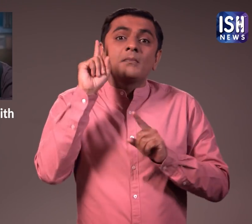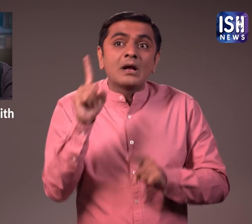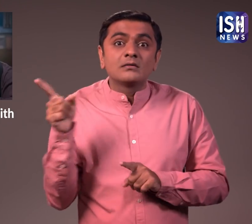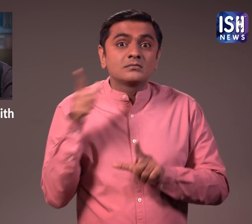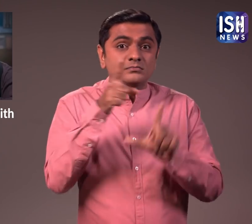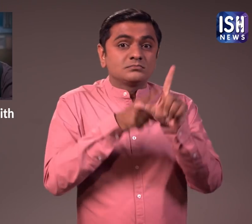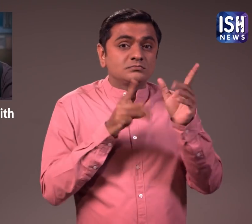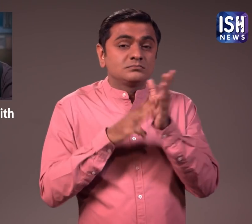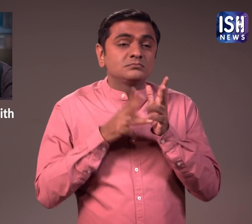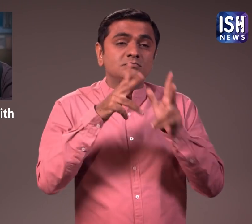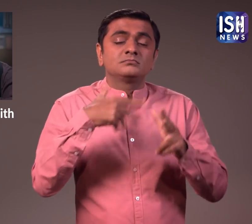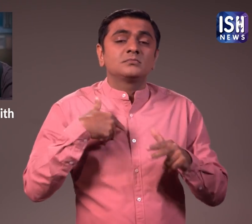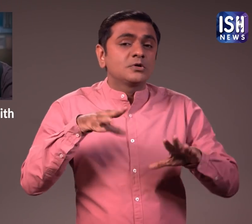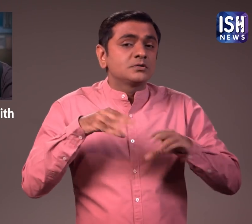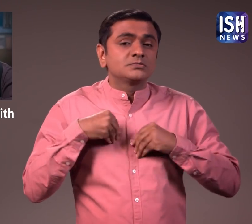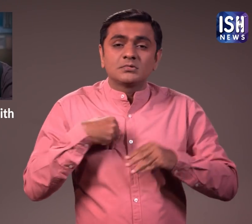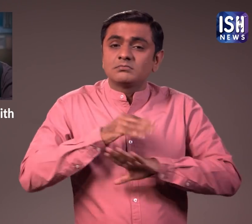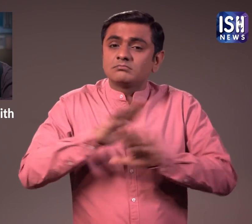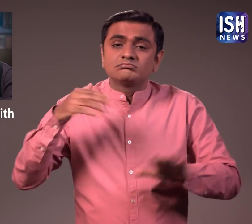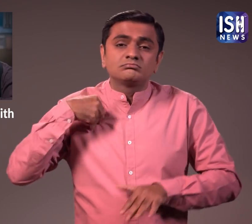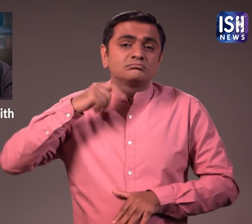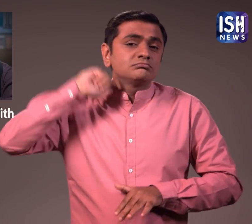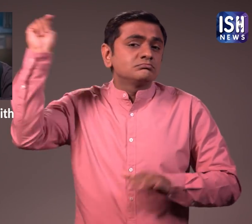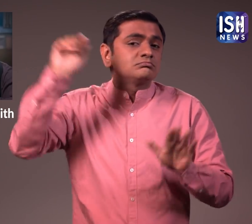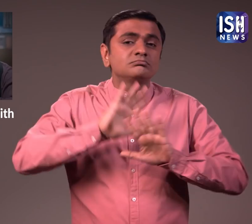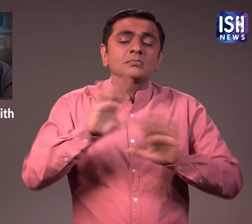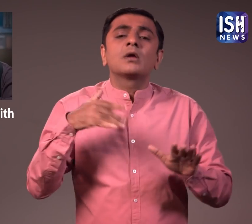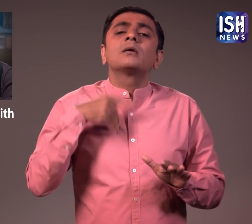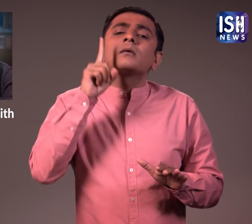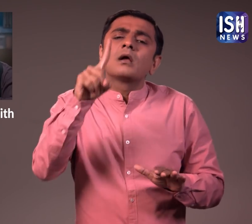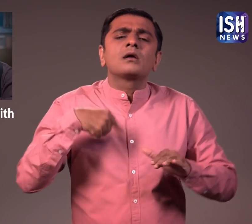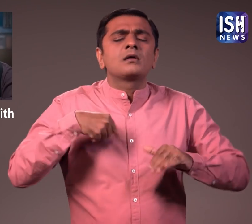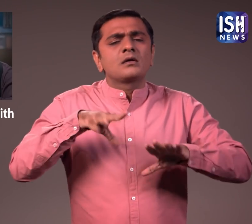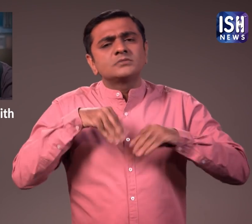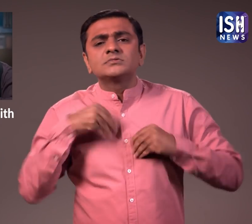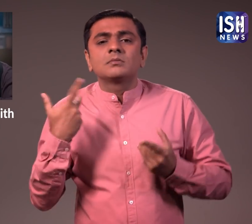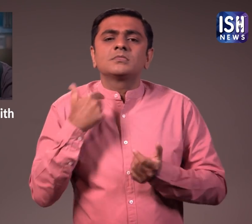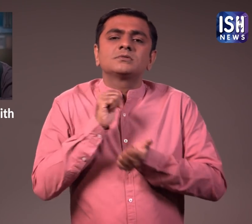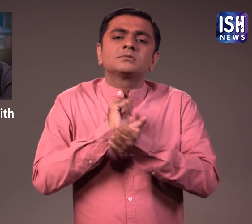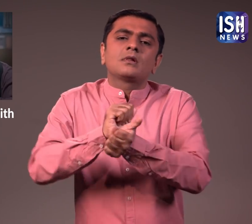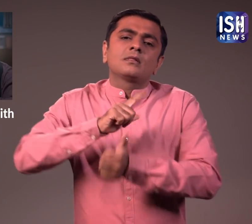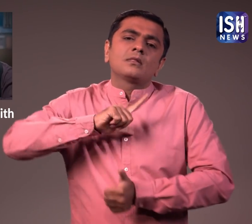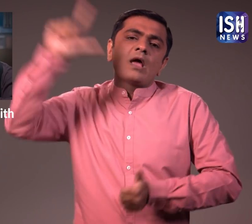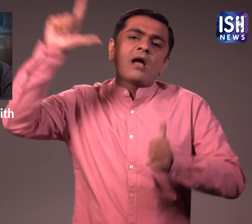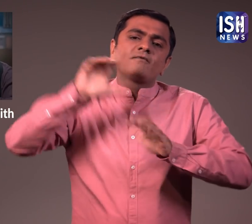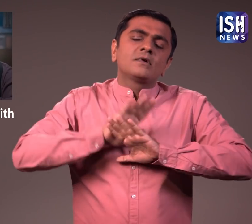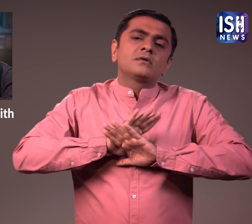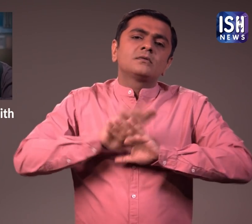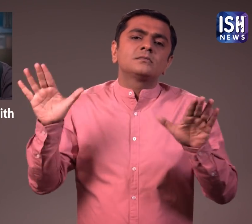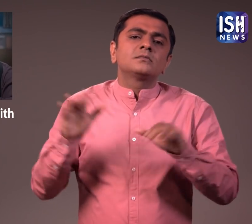He was against the death penalty and had pleaded for the life sentence.